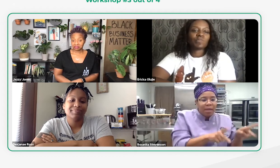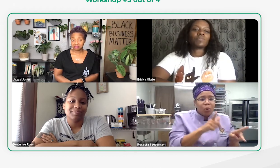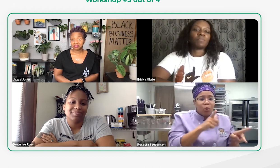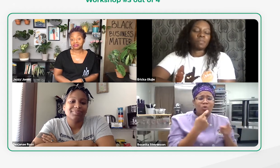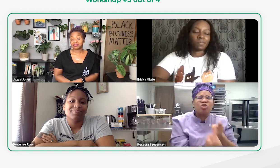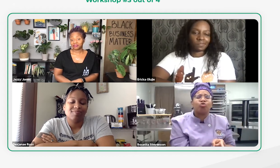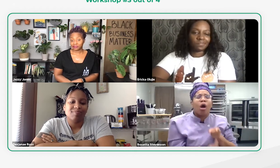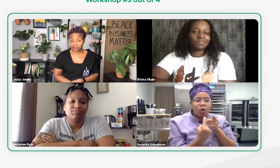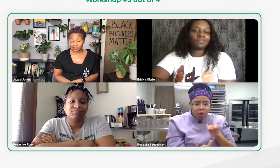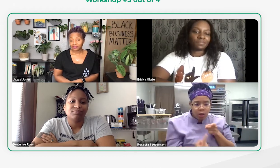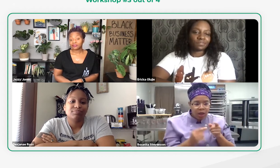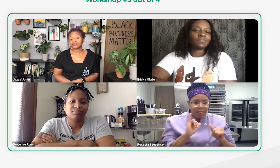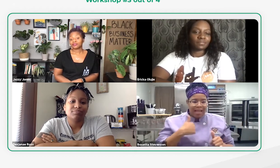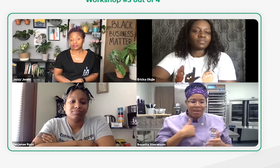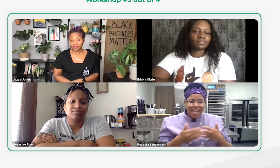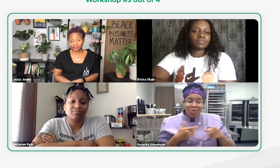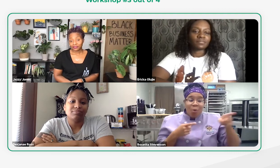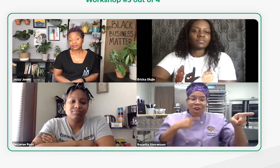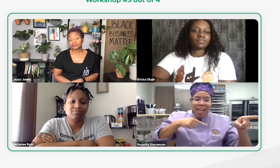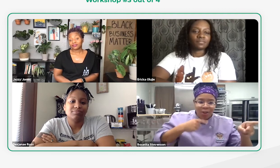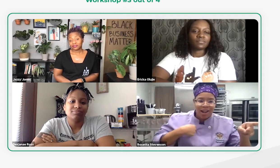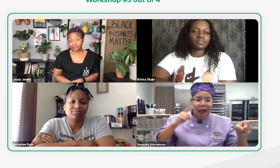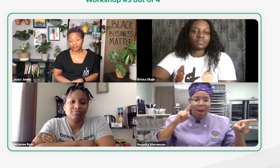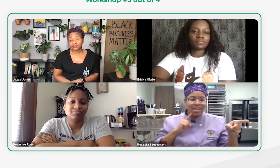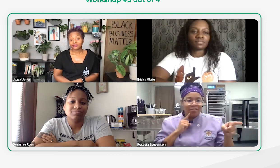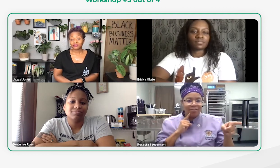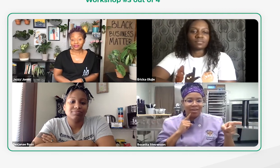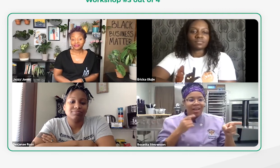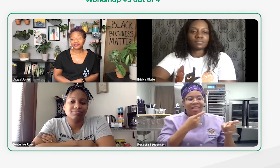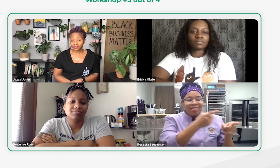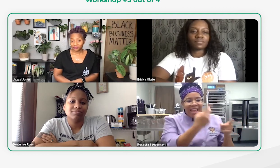I want to help other businesses and other people that were struggling even though they are hearing